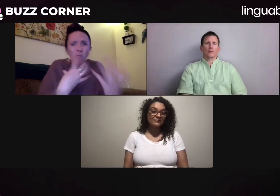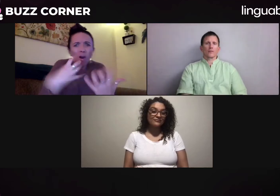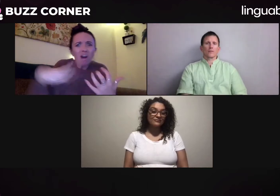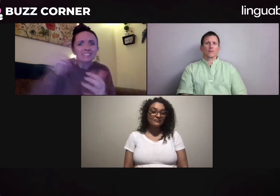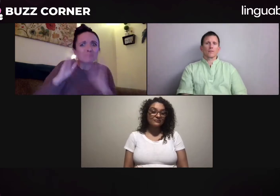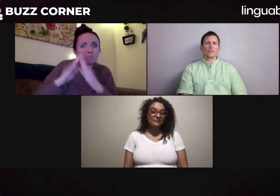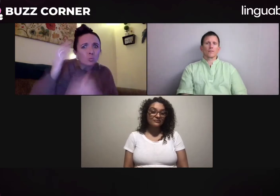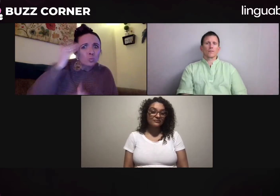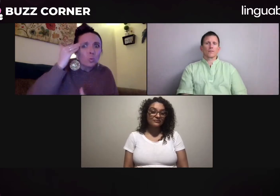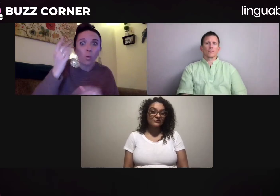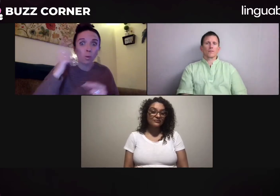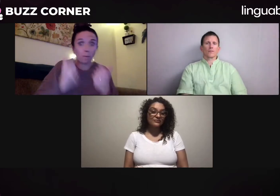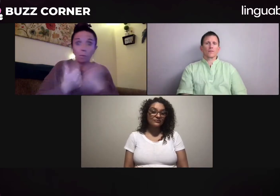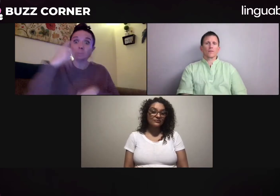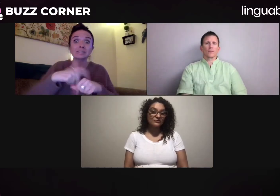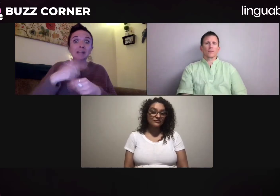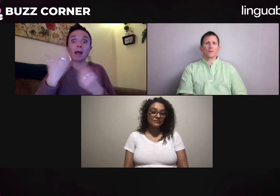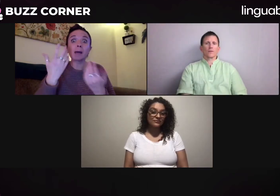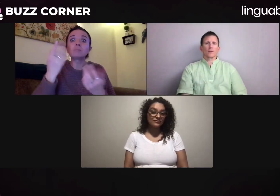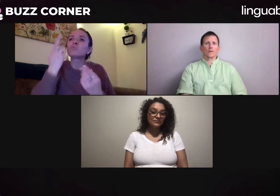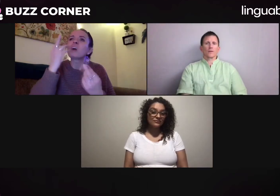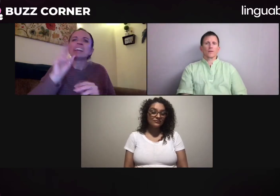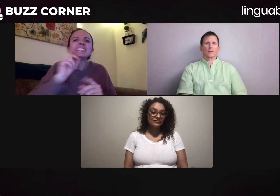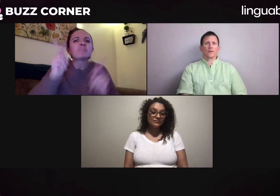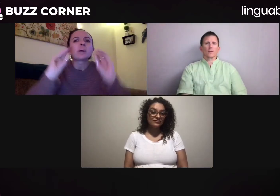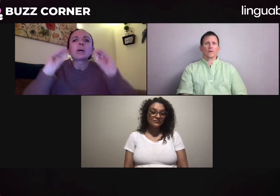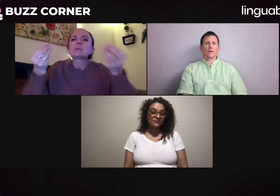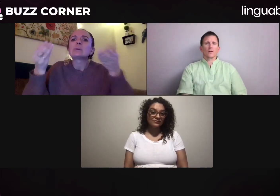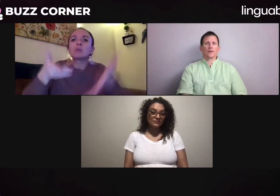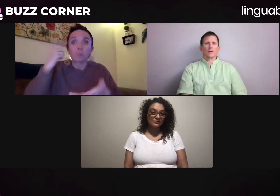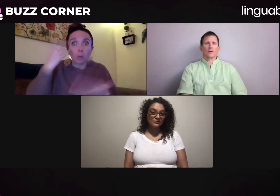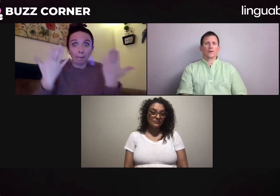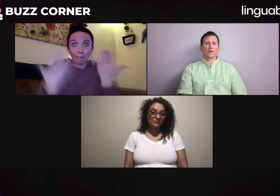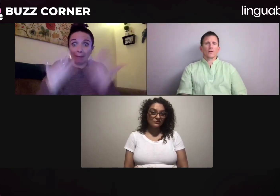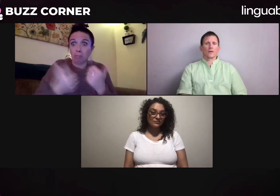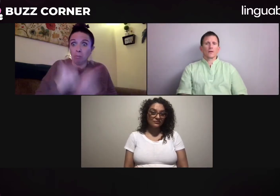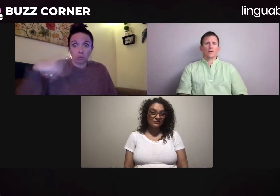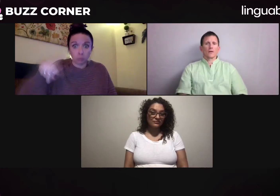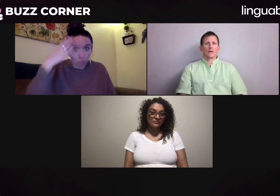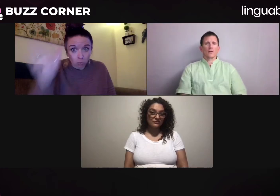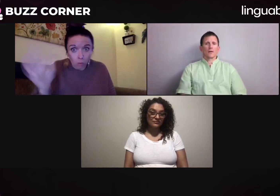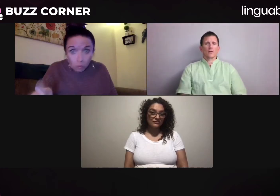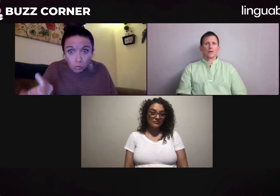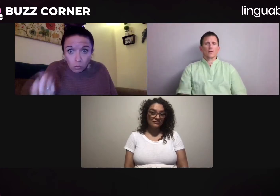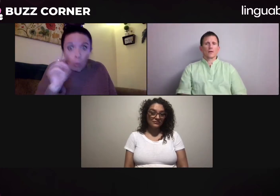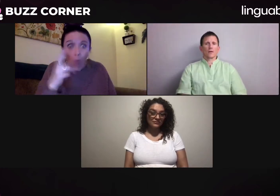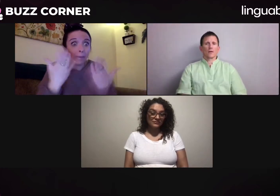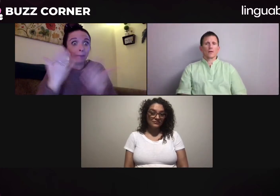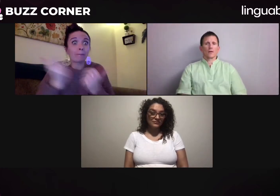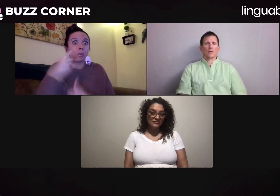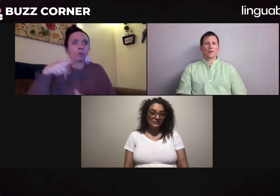the community needs to know, maybe the community isn't aware